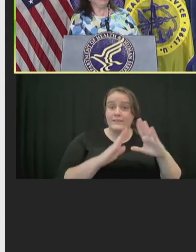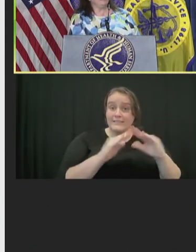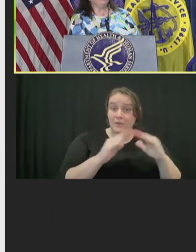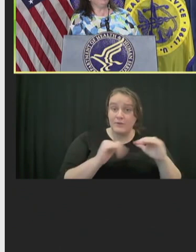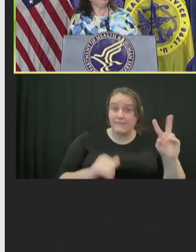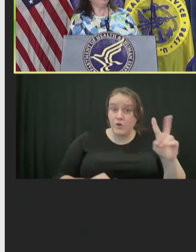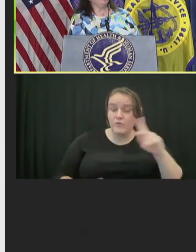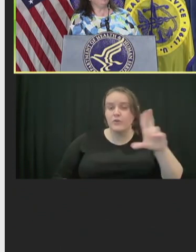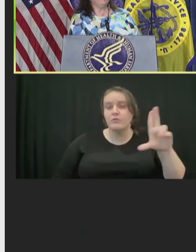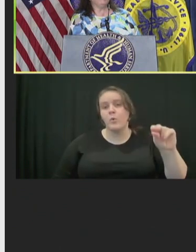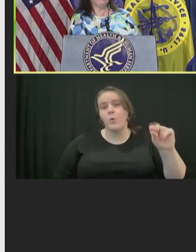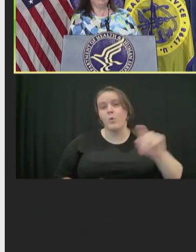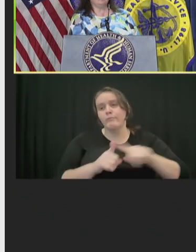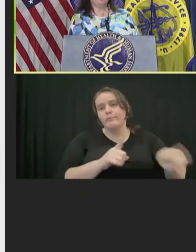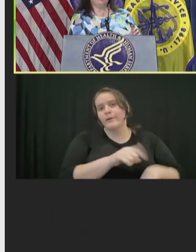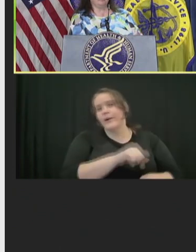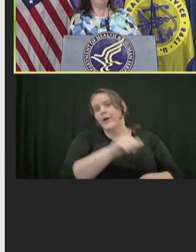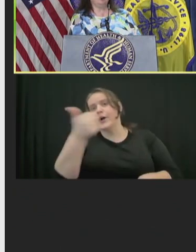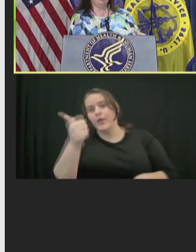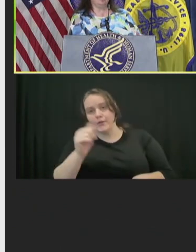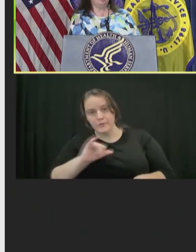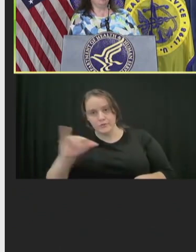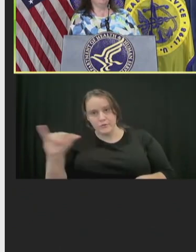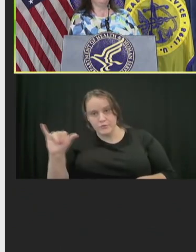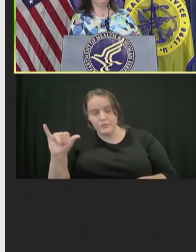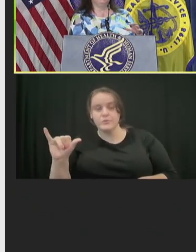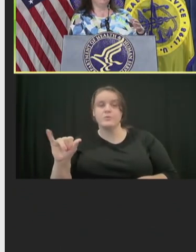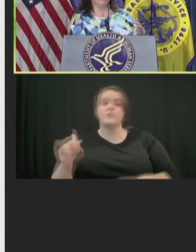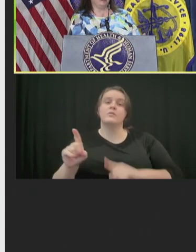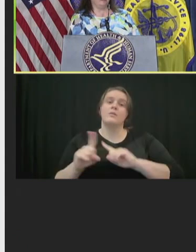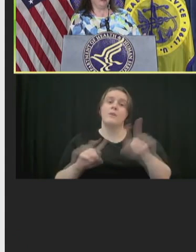And so, one of the things that we were able to do was when we provided funding